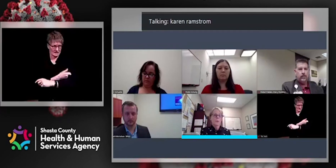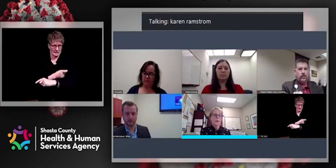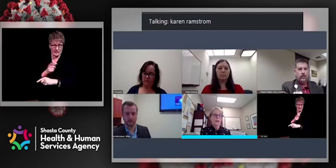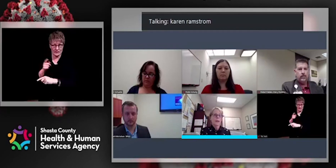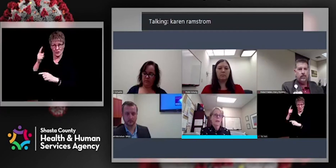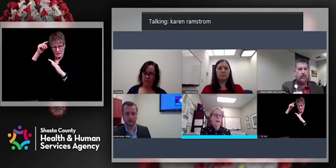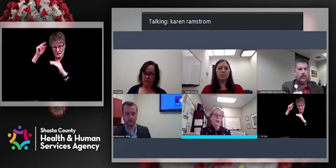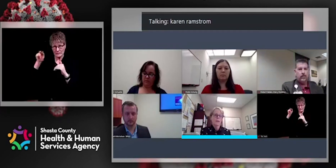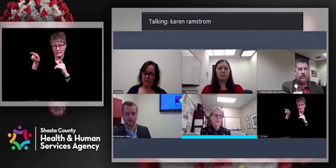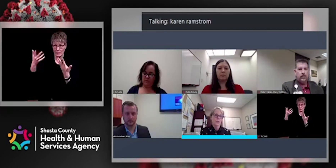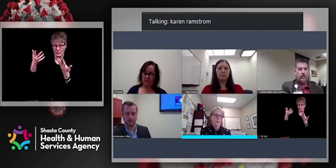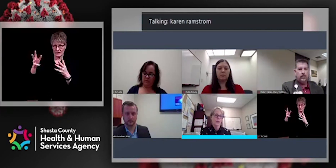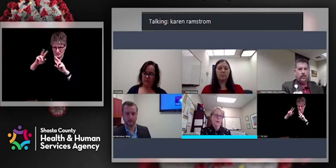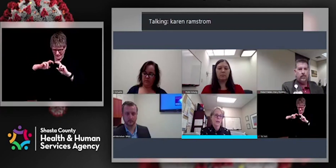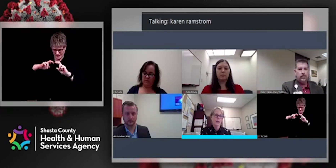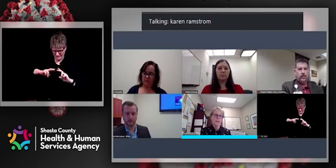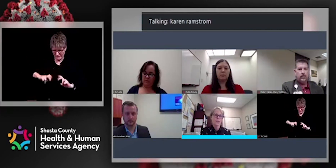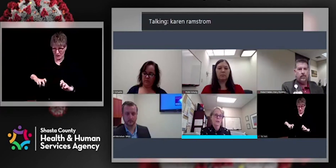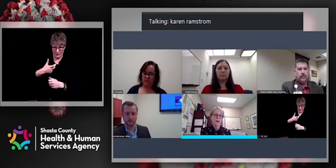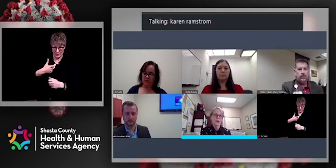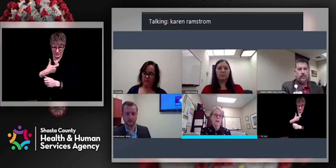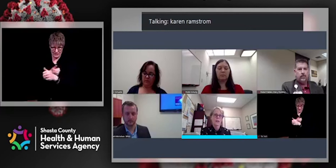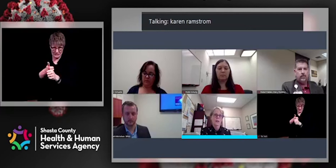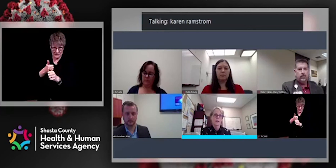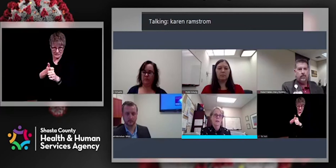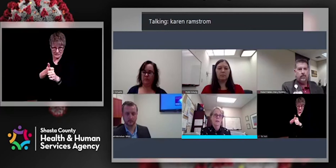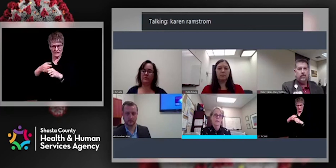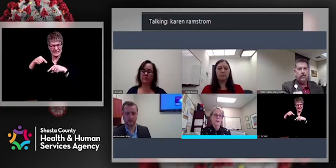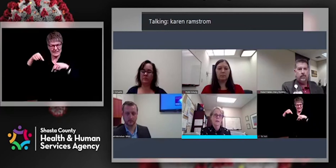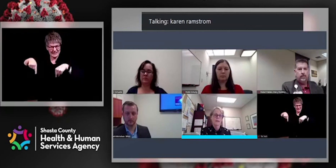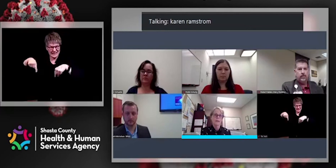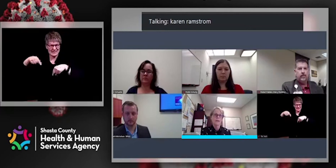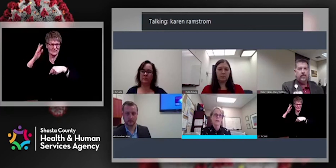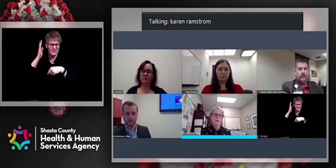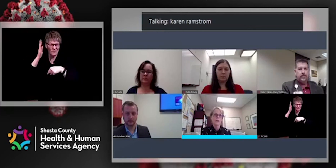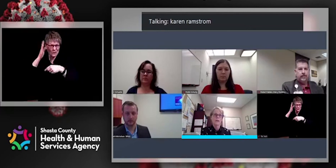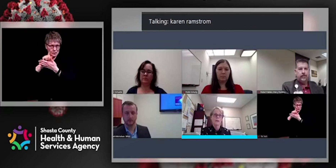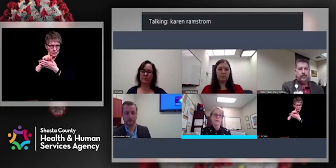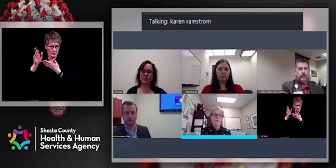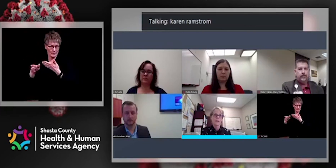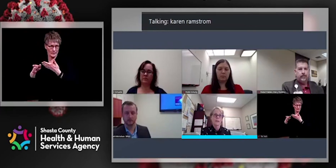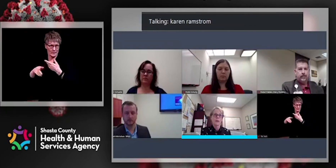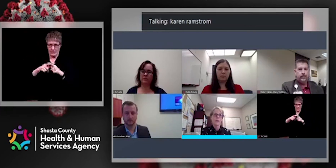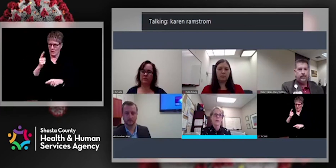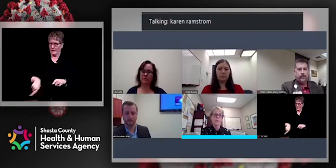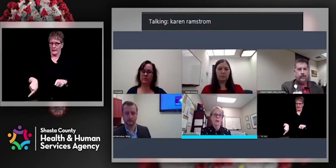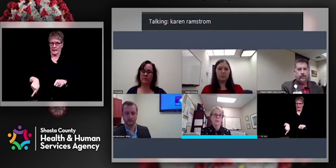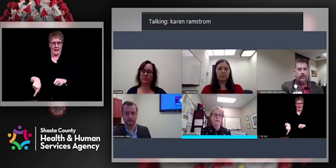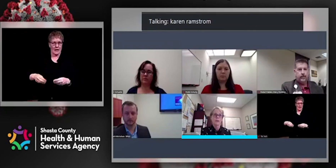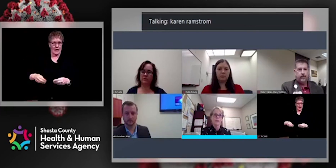But we cannot distribute and utilize a vaccine until it's FDA authorized.